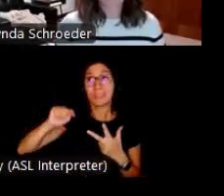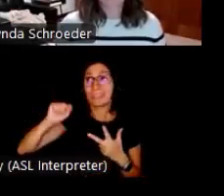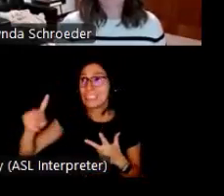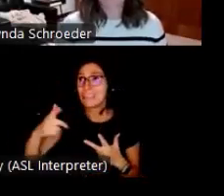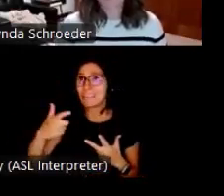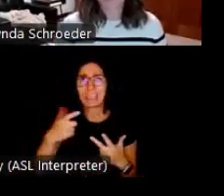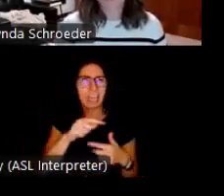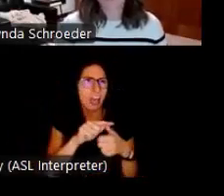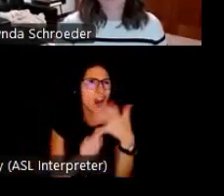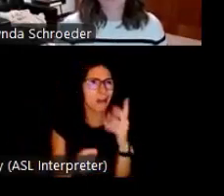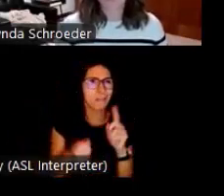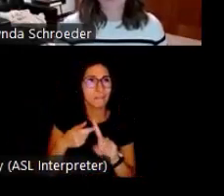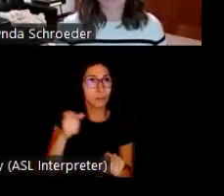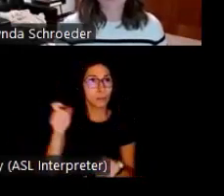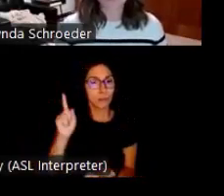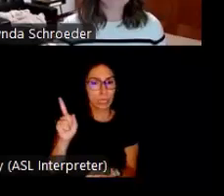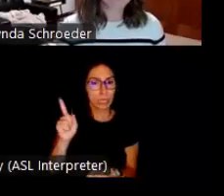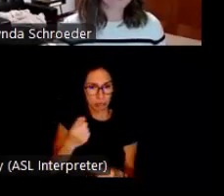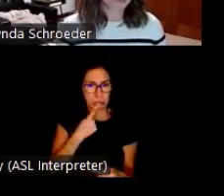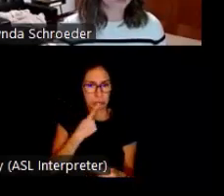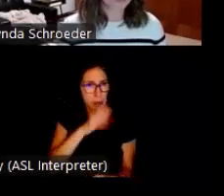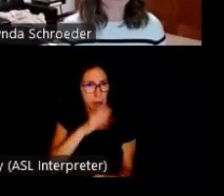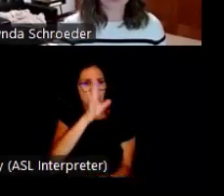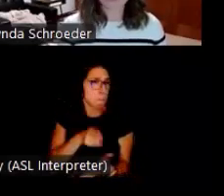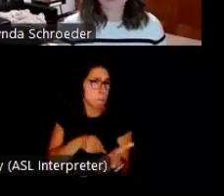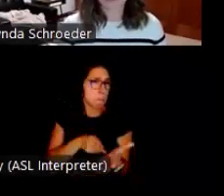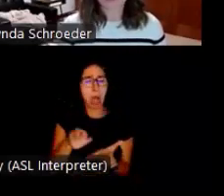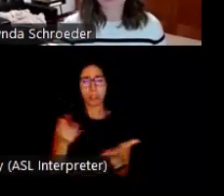How do you honestly consume health information and research?